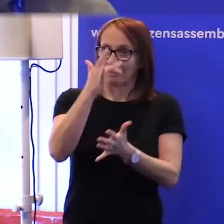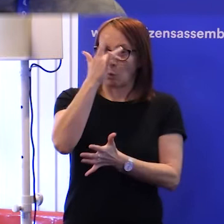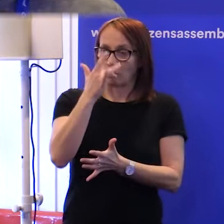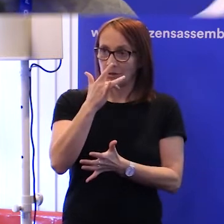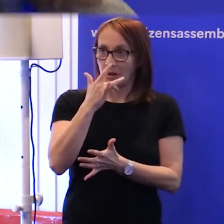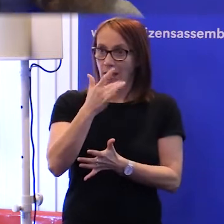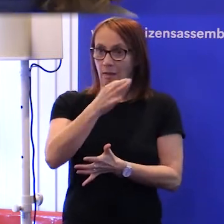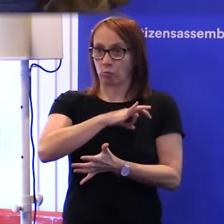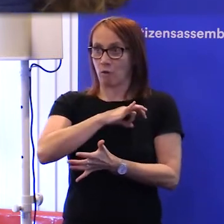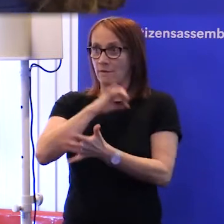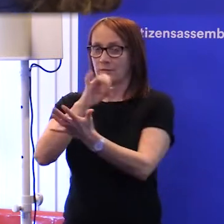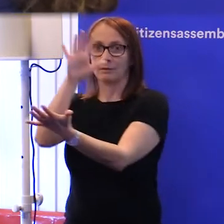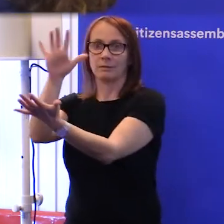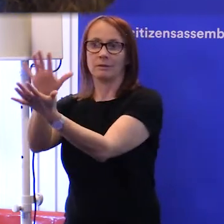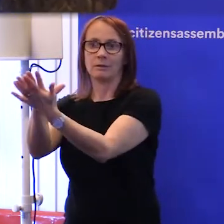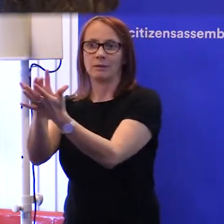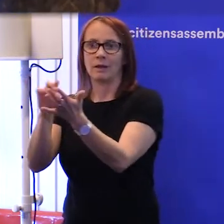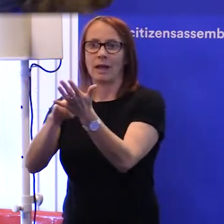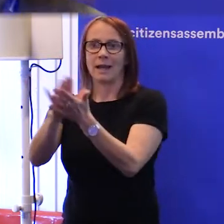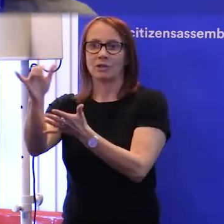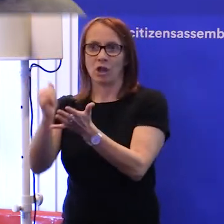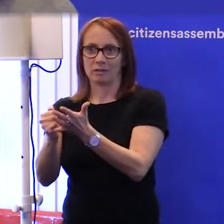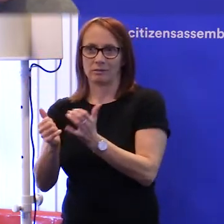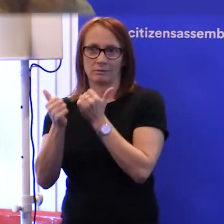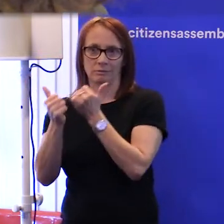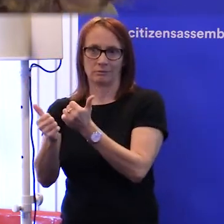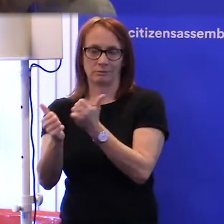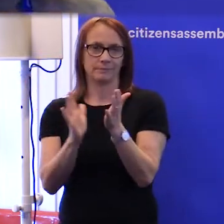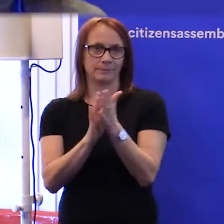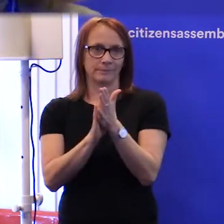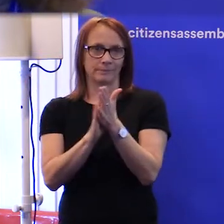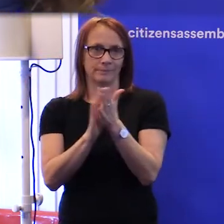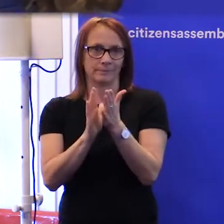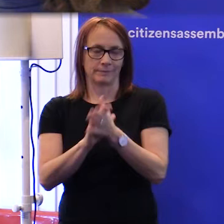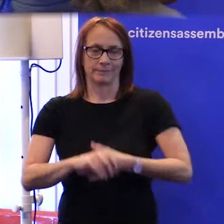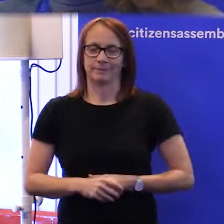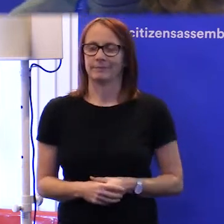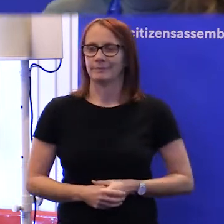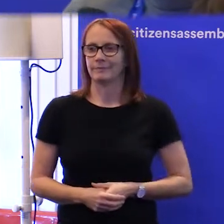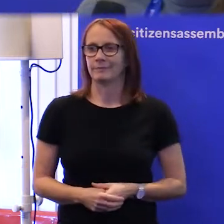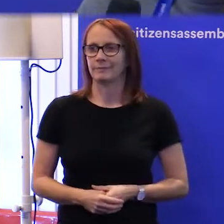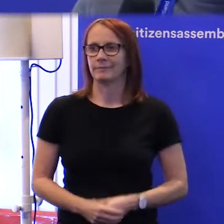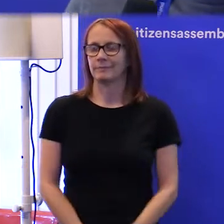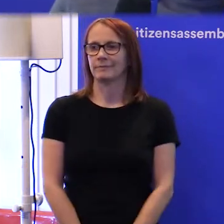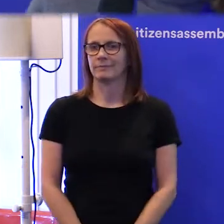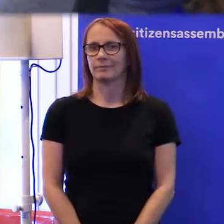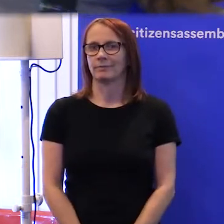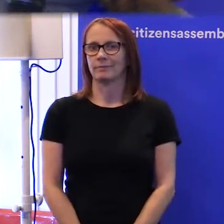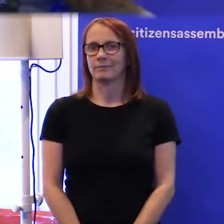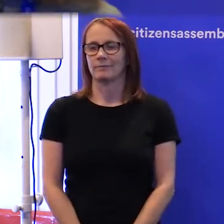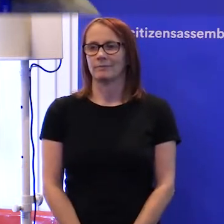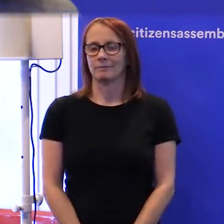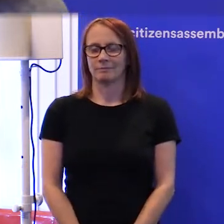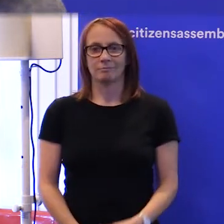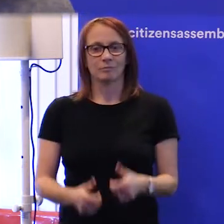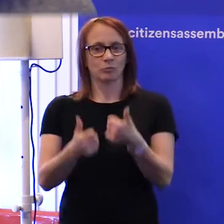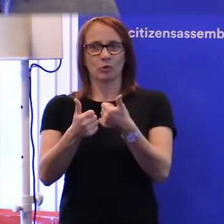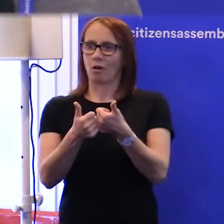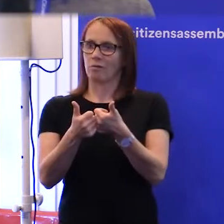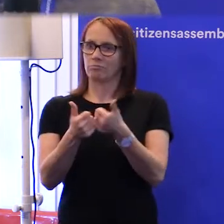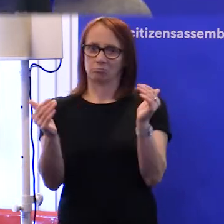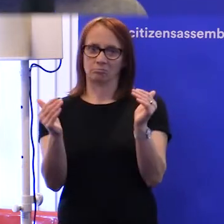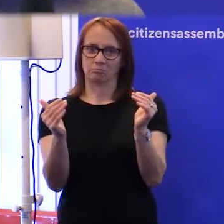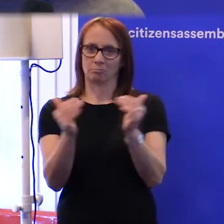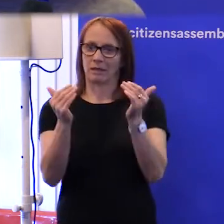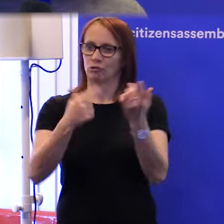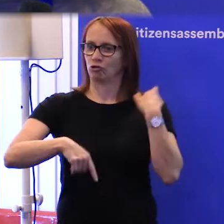put back into this facility so I think it's a very fitting venue for us and